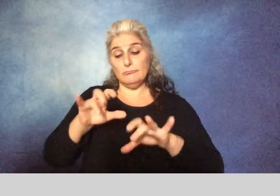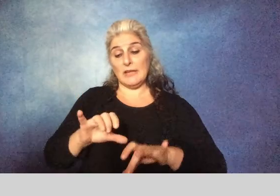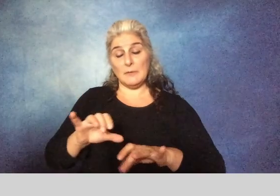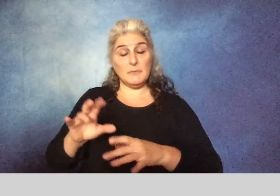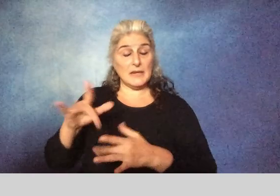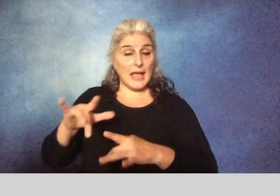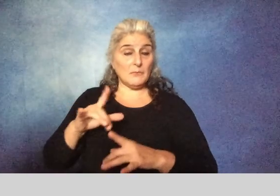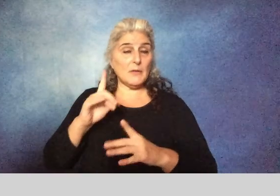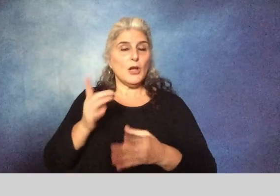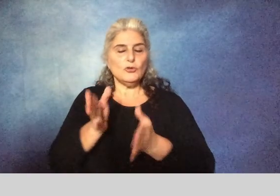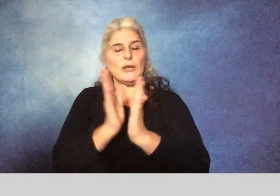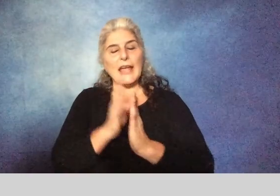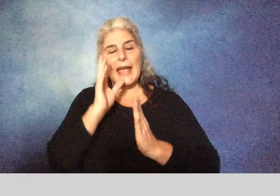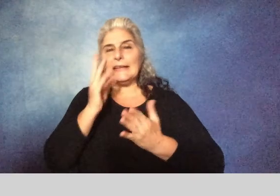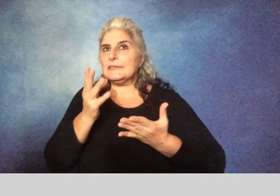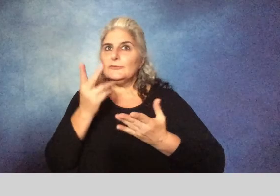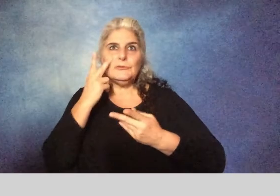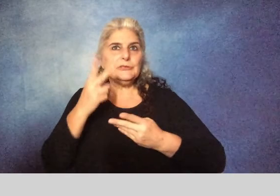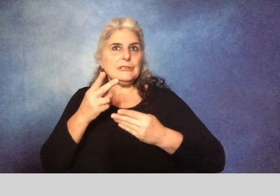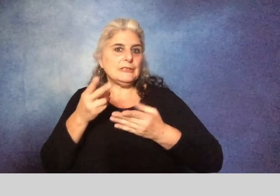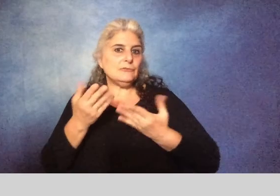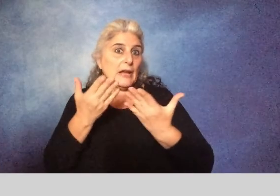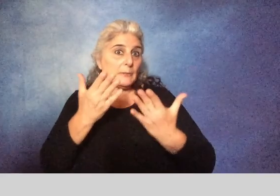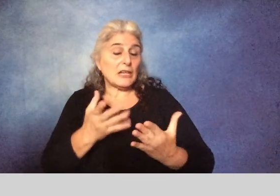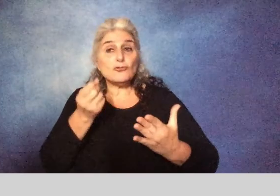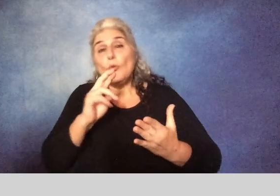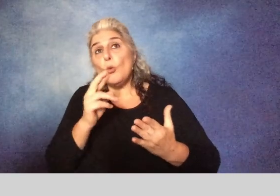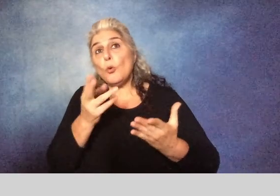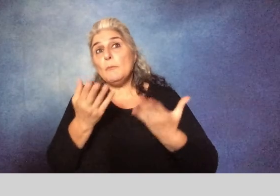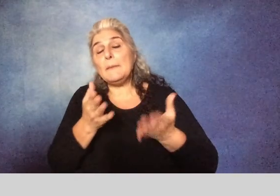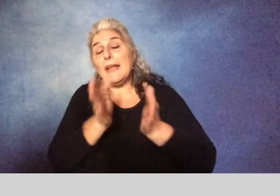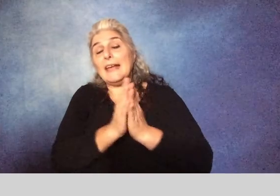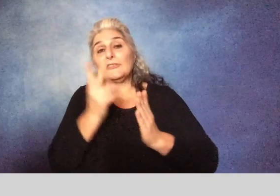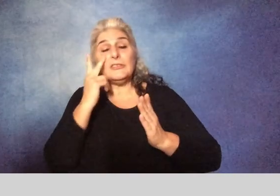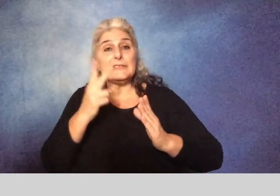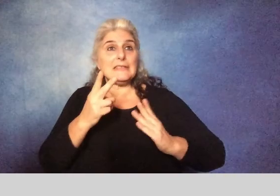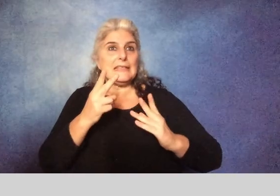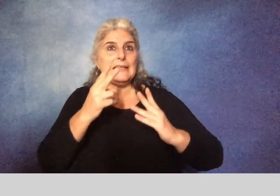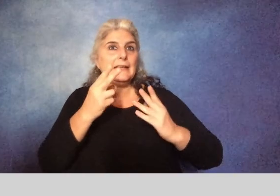or you can see a list of top albums for inspiration. If you want an album recommendation,